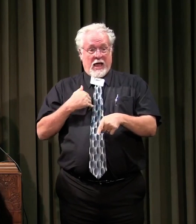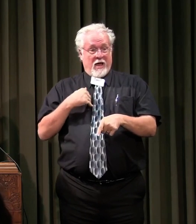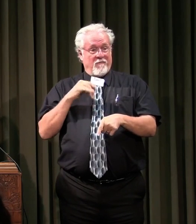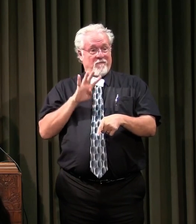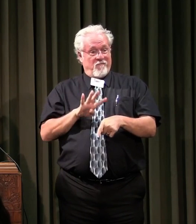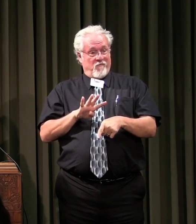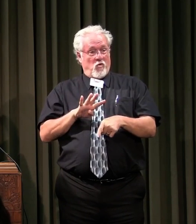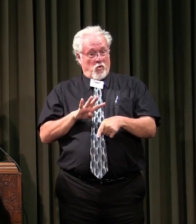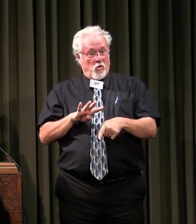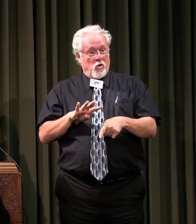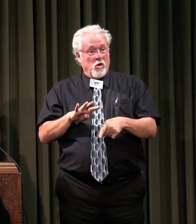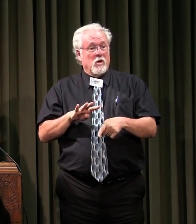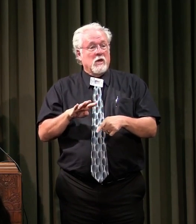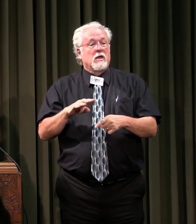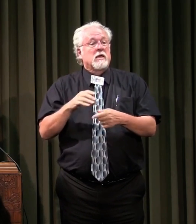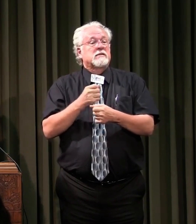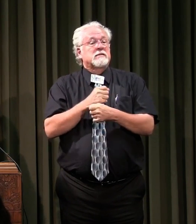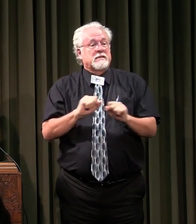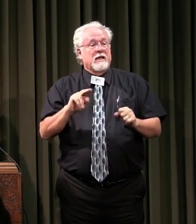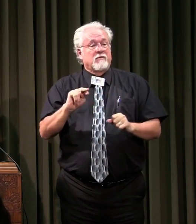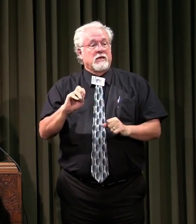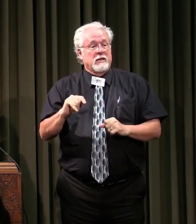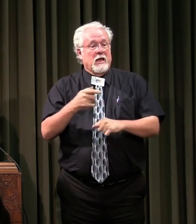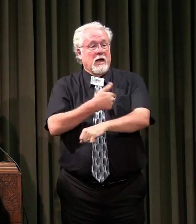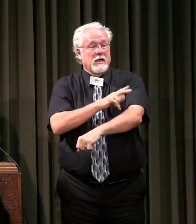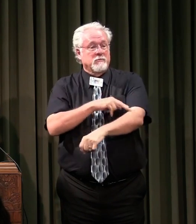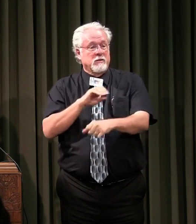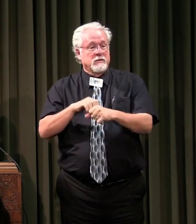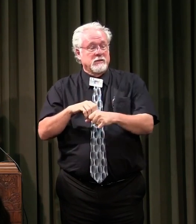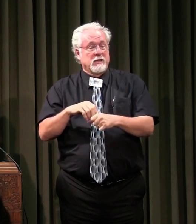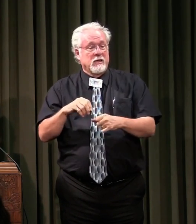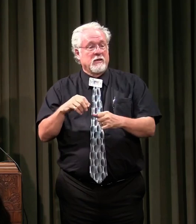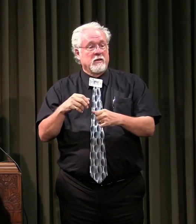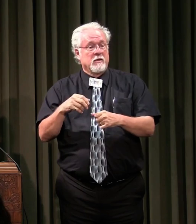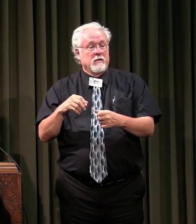safety net hospitals are not in the budget another 46 million dollar cut